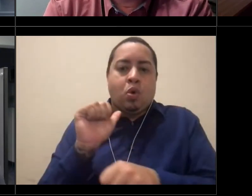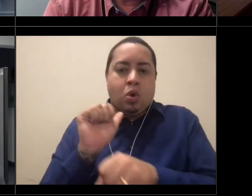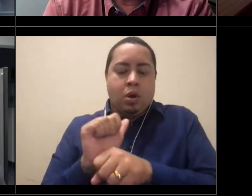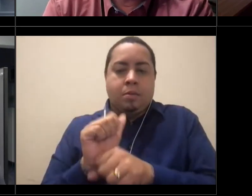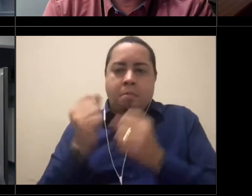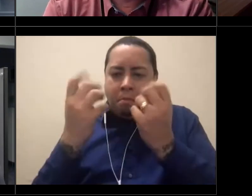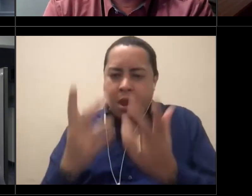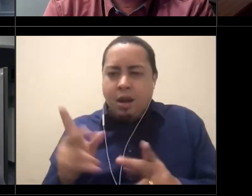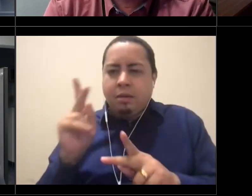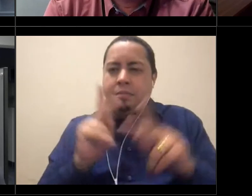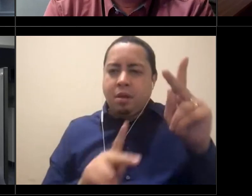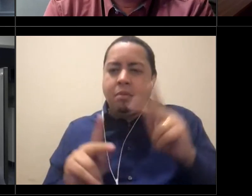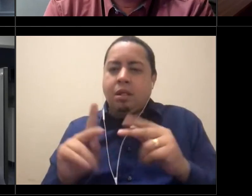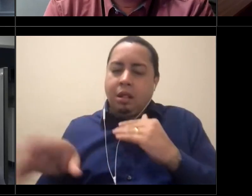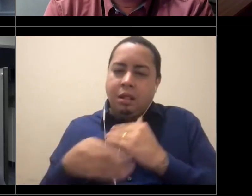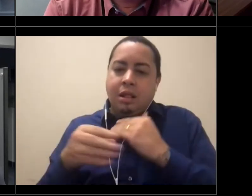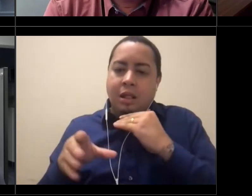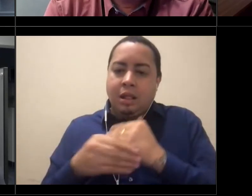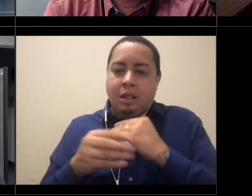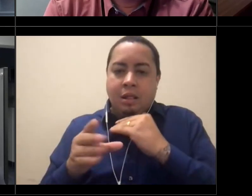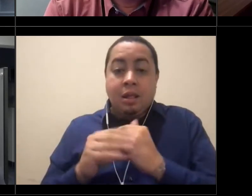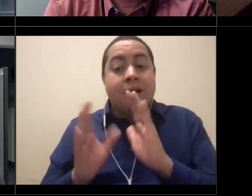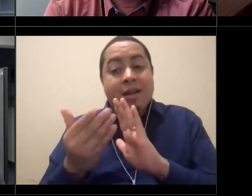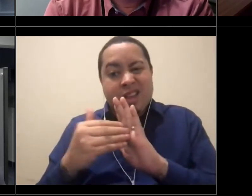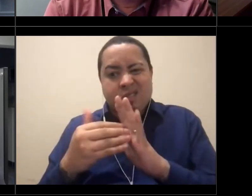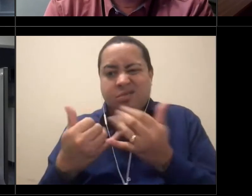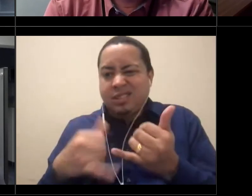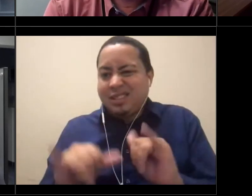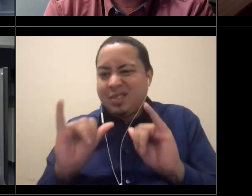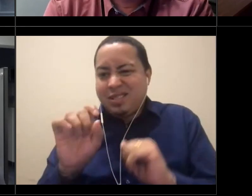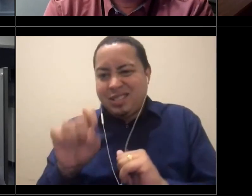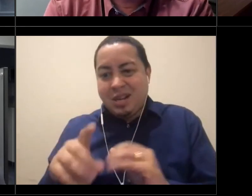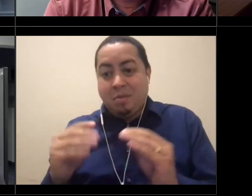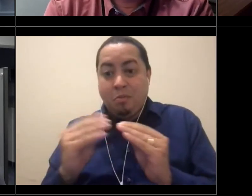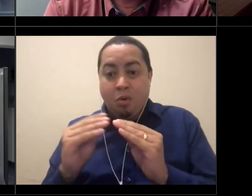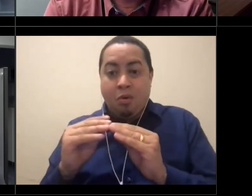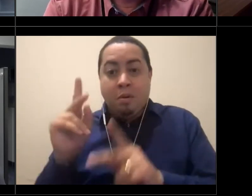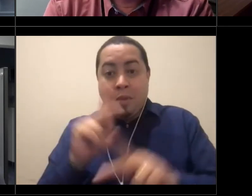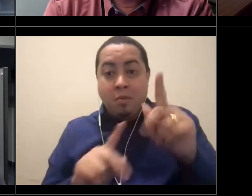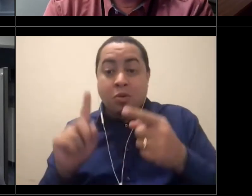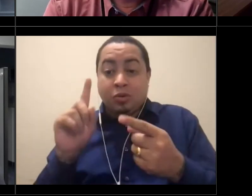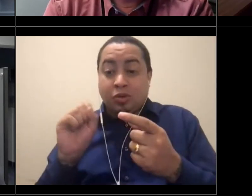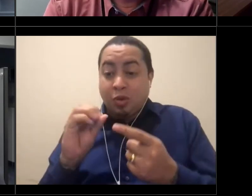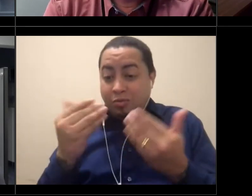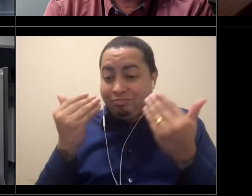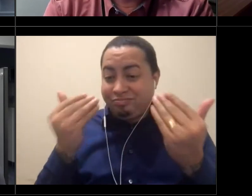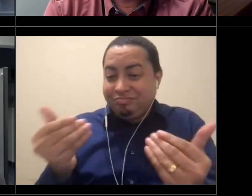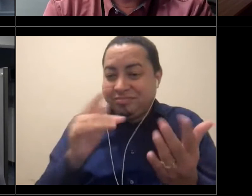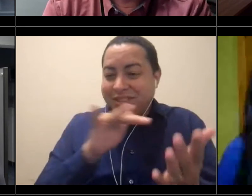So, we certainly need new people to come and help us. So study hard.